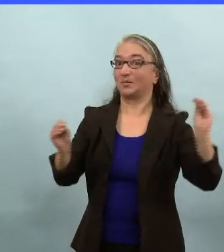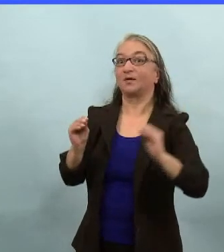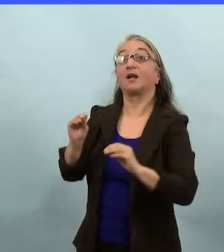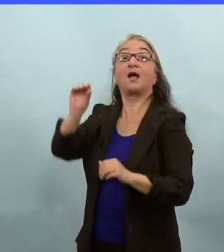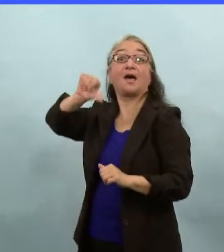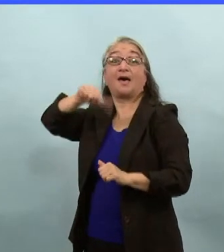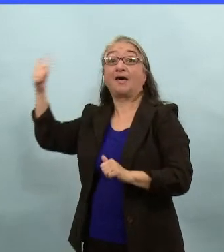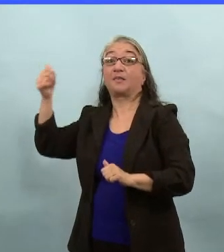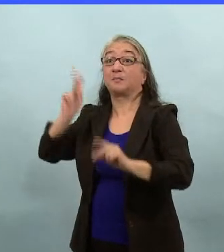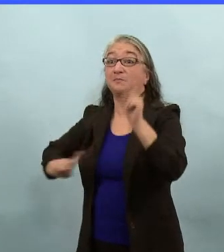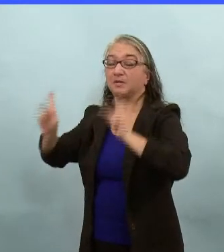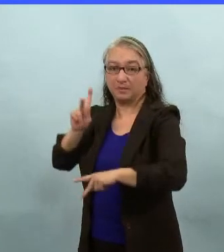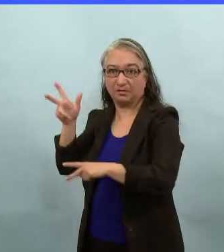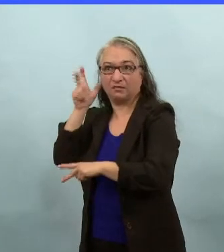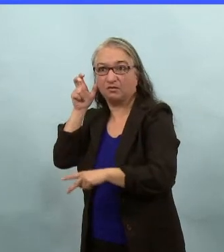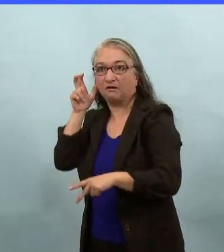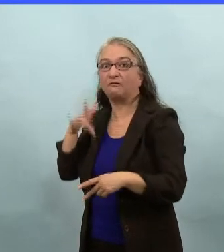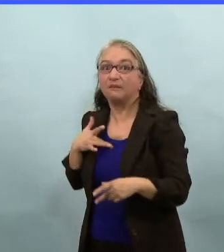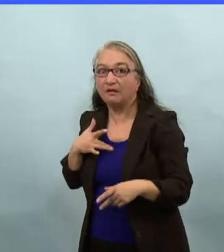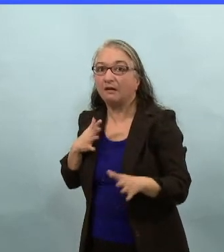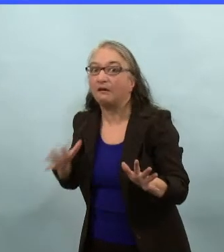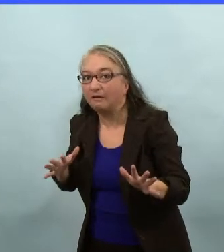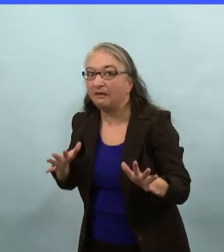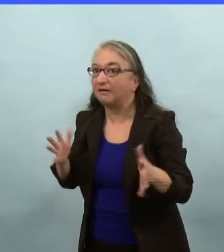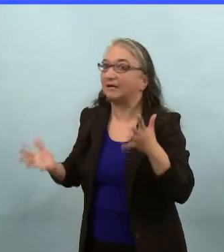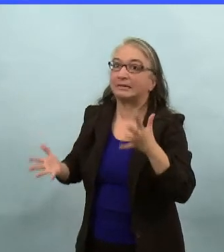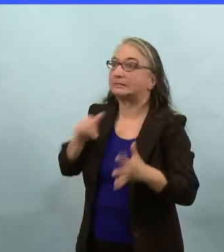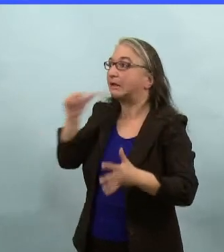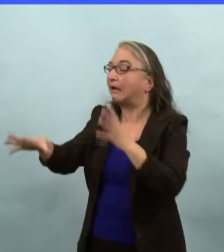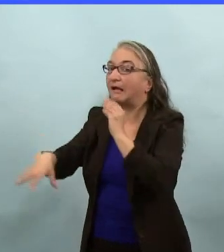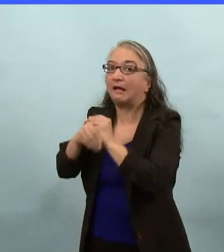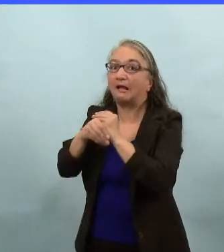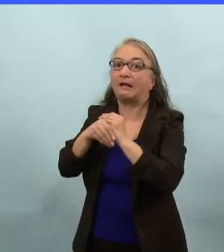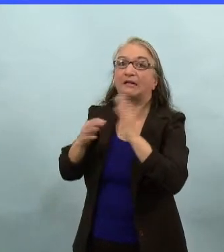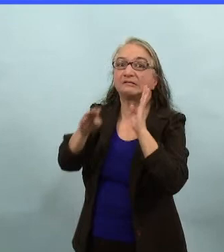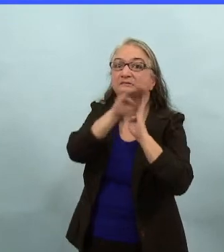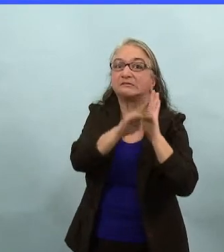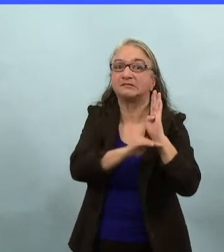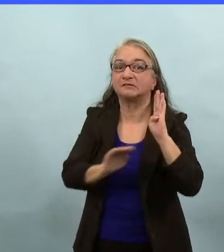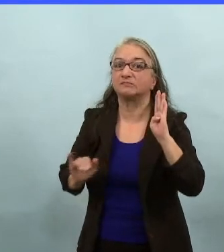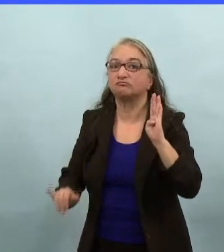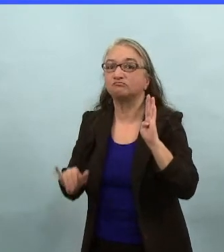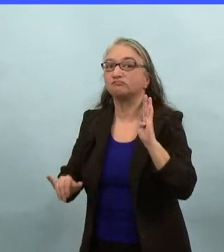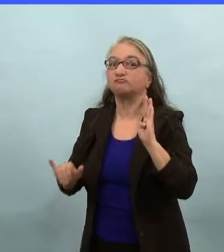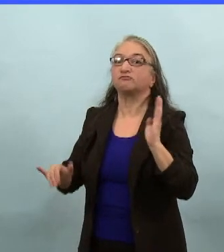that stricter measure wasn't taken so and i'm i'm all for reducing personal risk and i think that